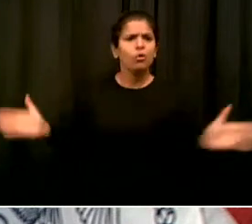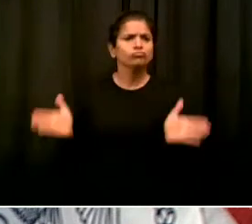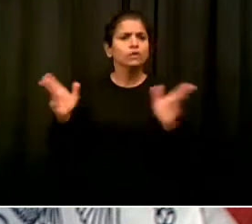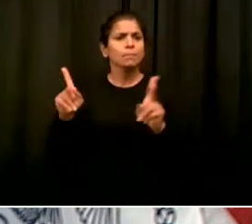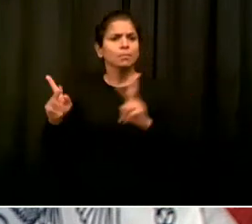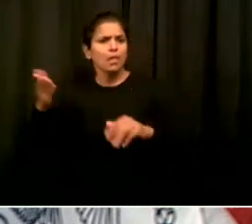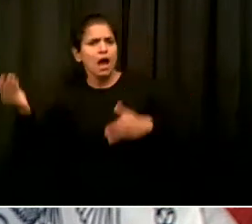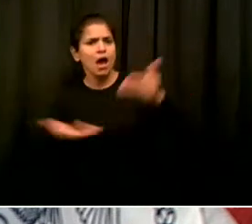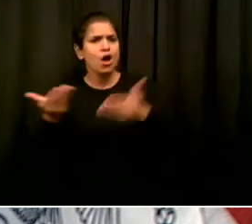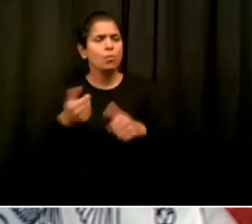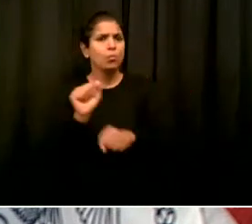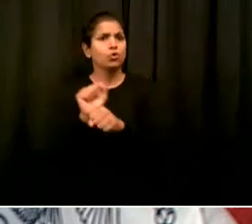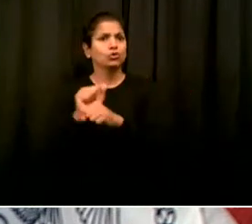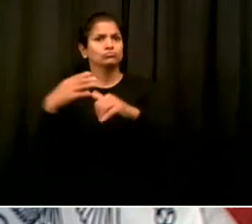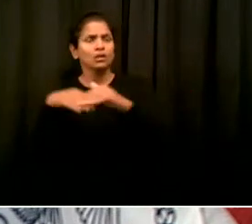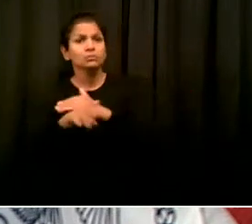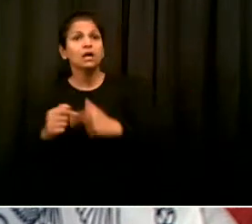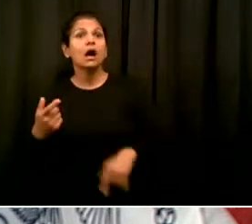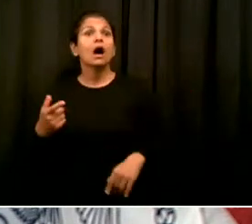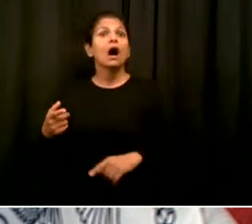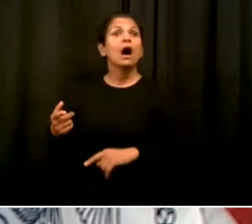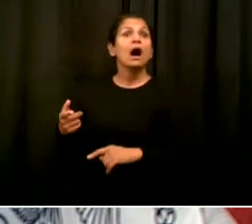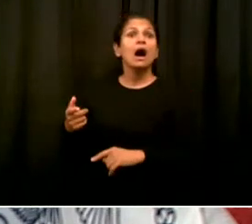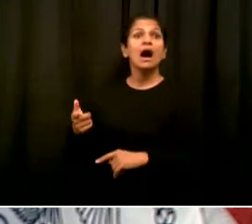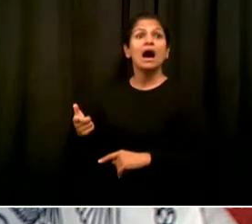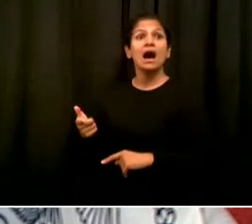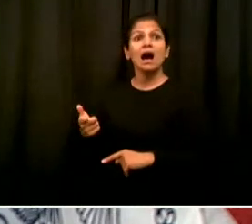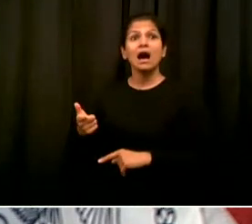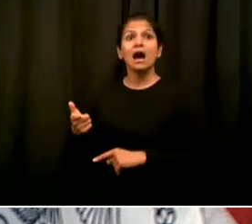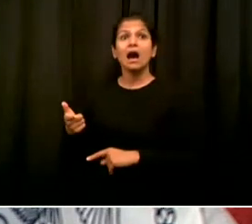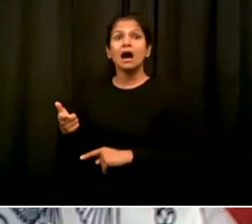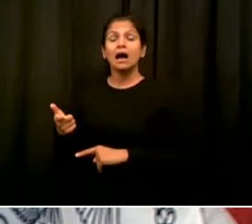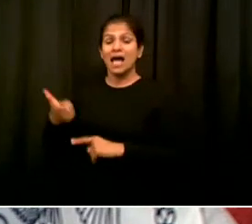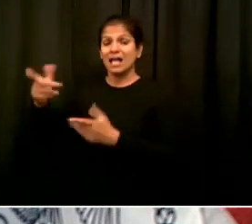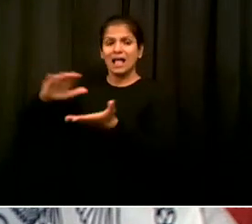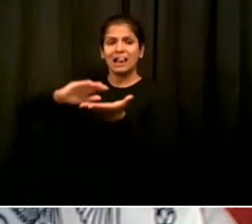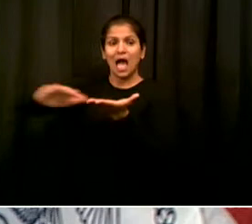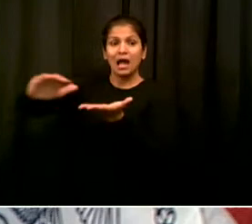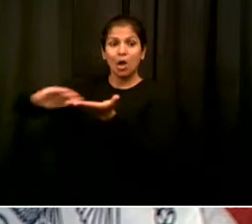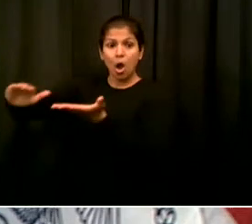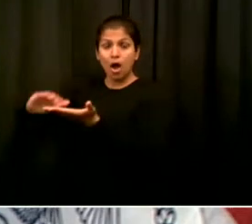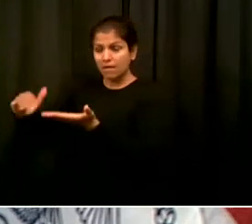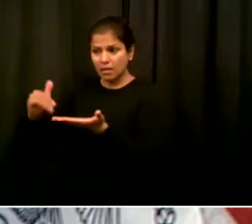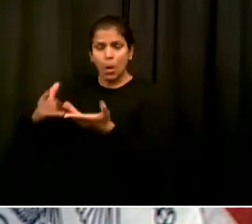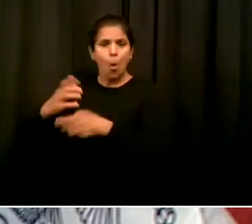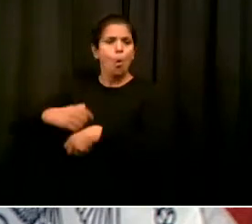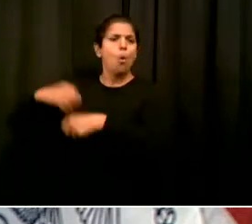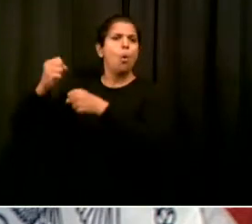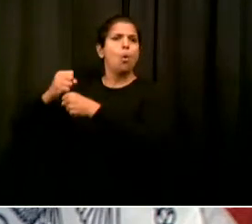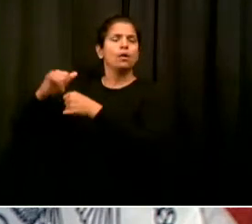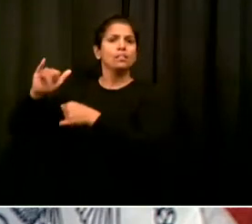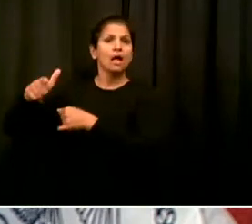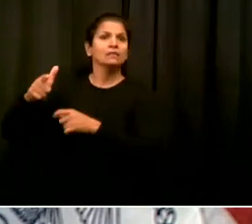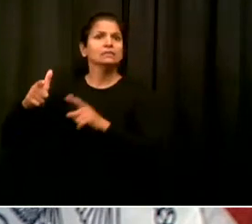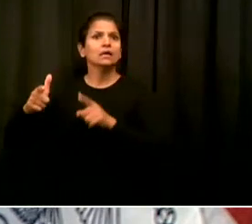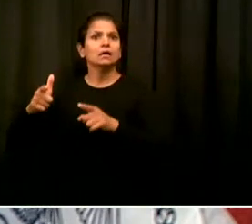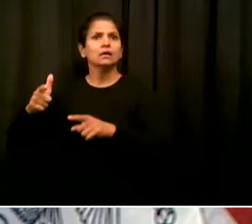OF THE CITY WORK FORCE BY YEARARS ' END. SO IS THIS PART OF AN ECONOMIC